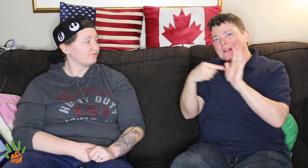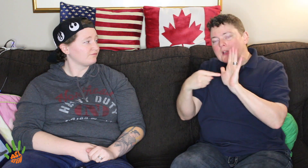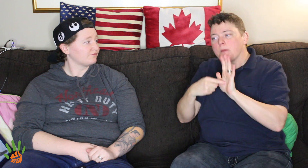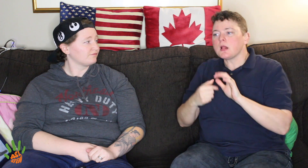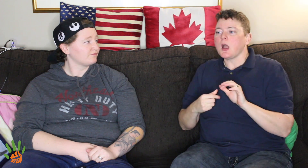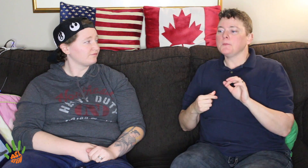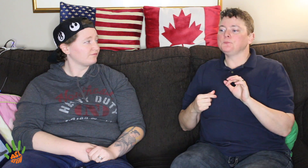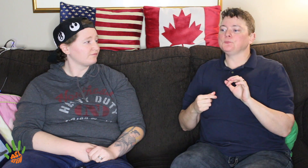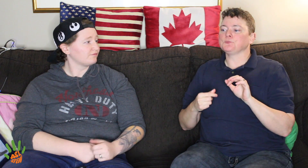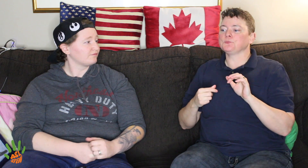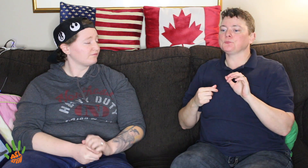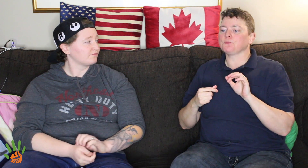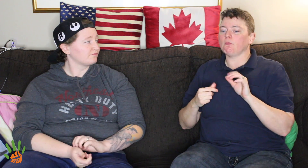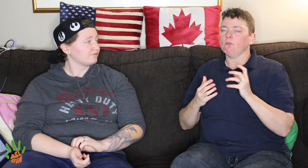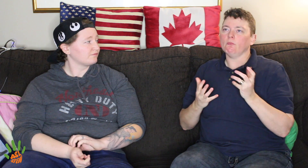The reason why for example is....